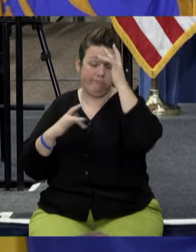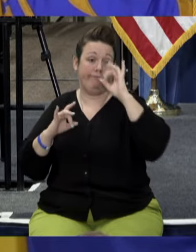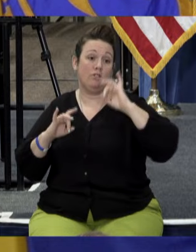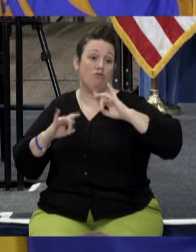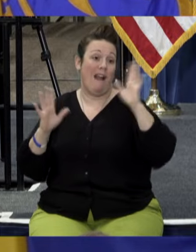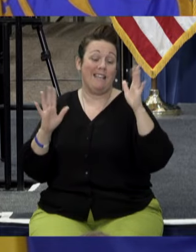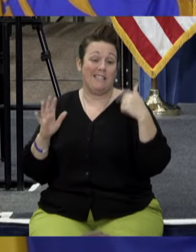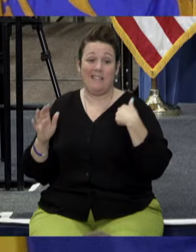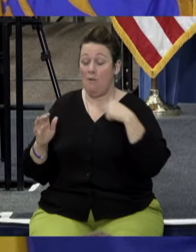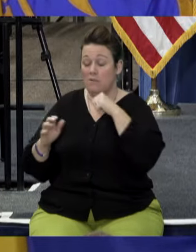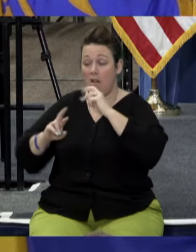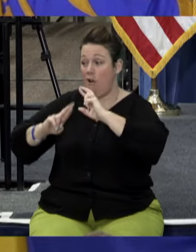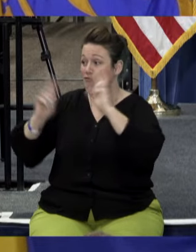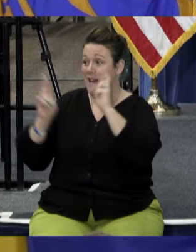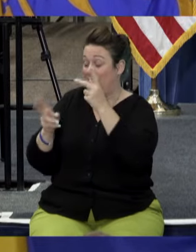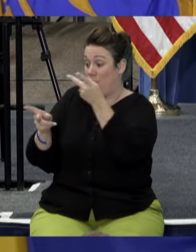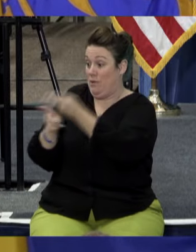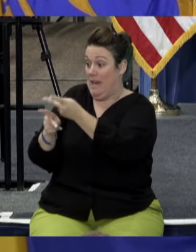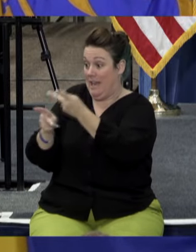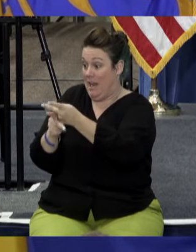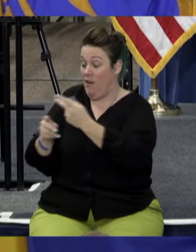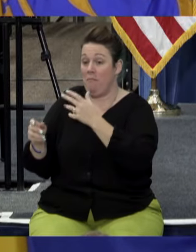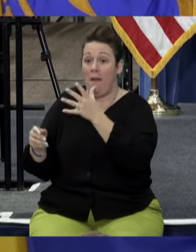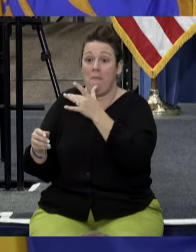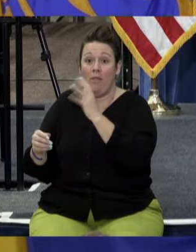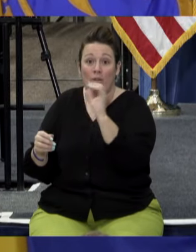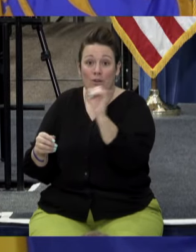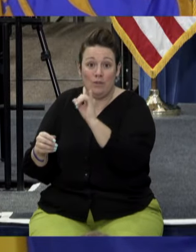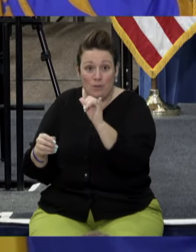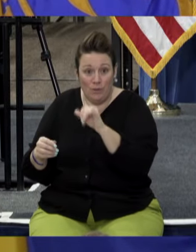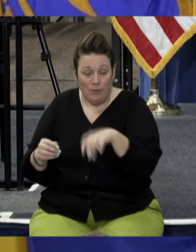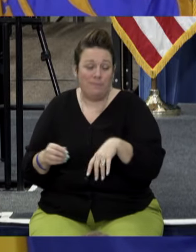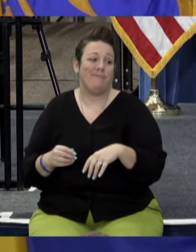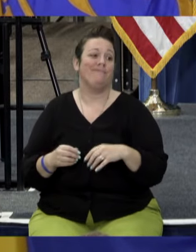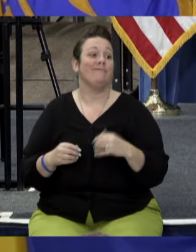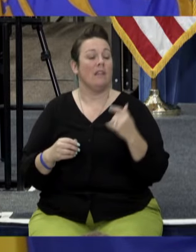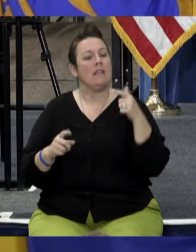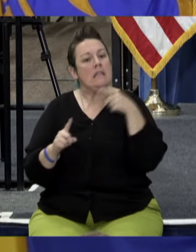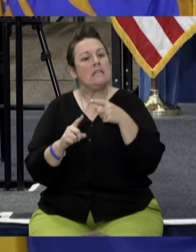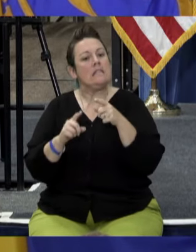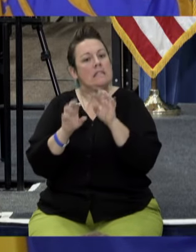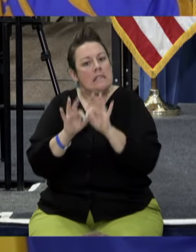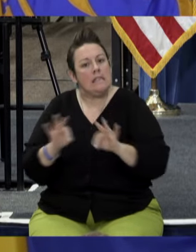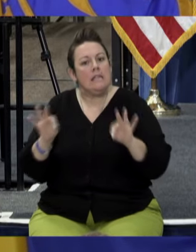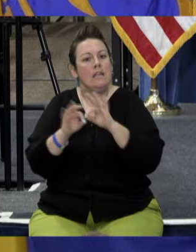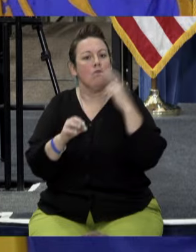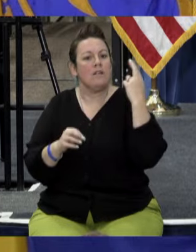prepared at all. This is a key reason why I now am an advocate for family caregivers.